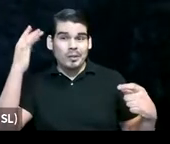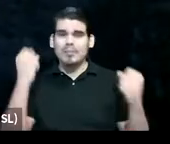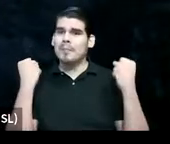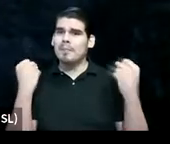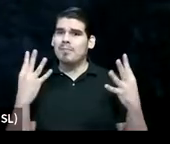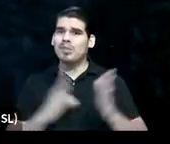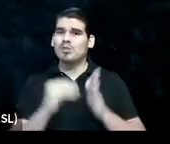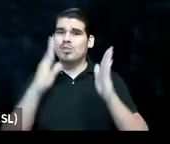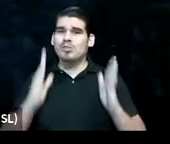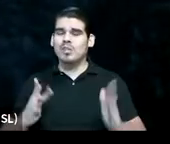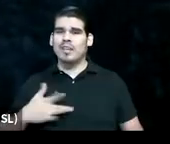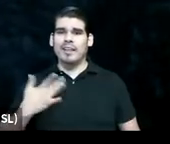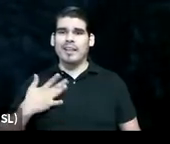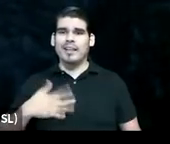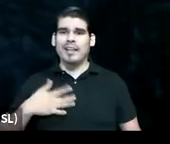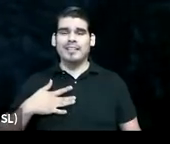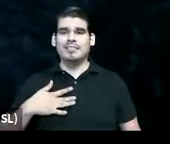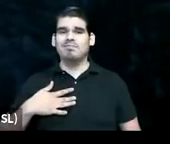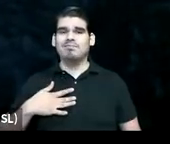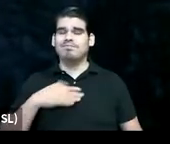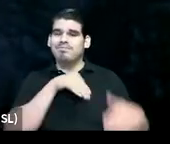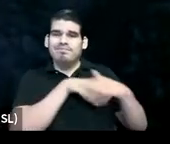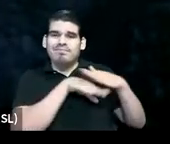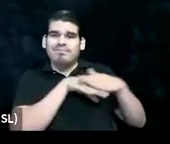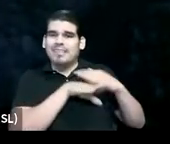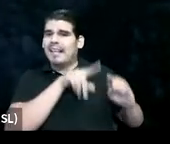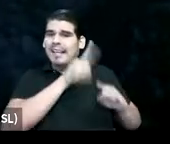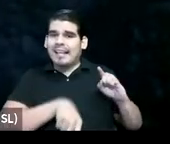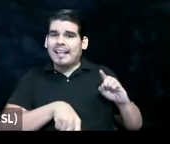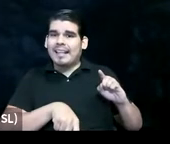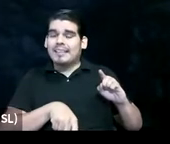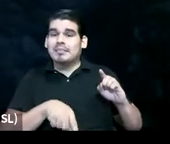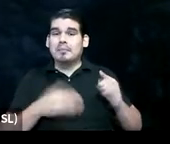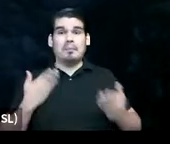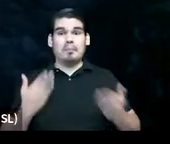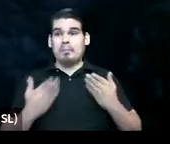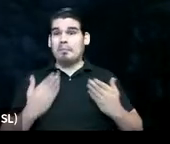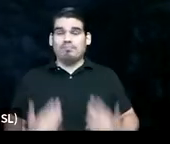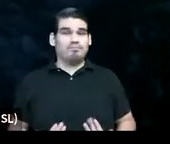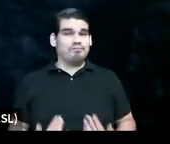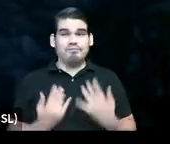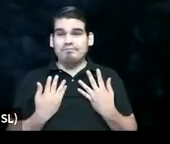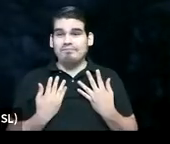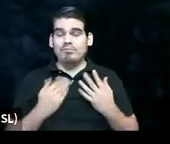So one of the ways that we'd like to resolve it is Either a merit based system. So, the better the grades,